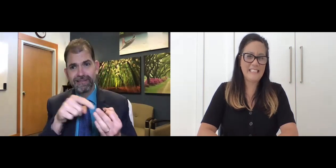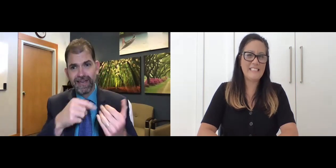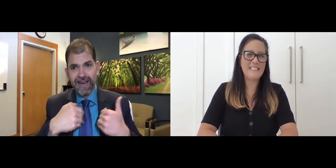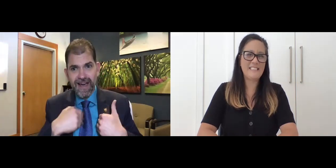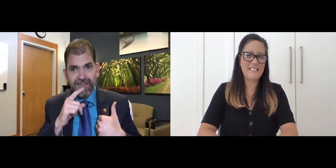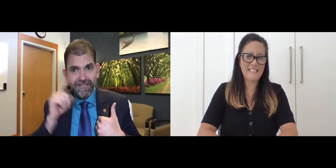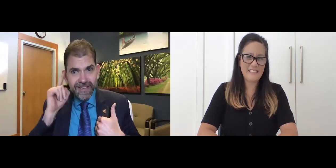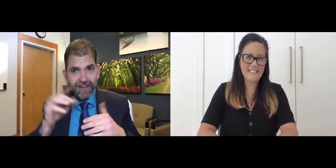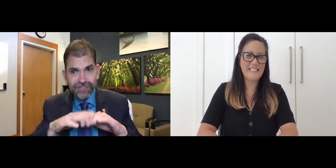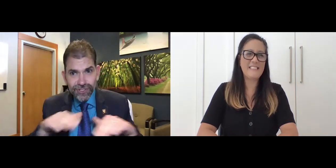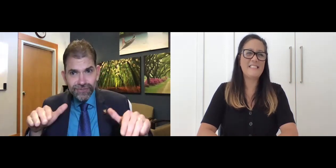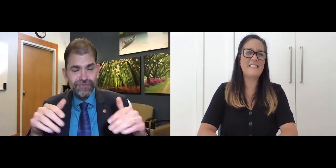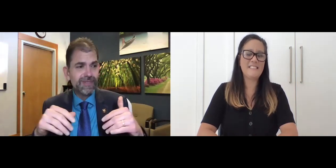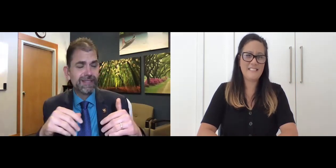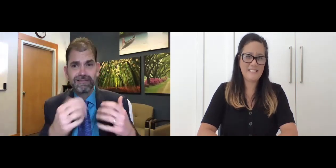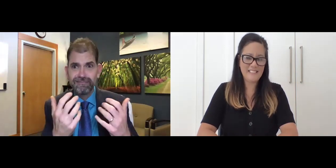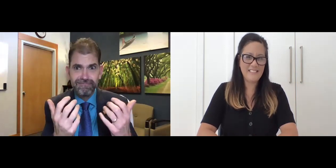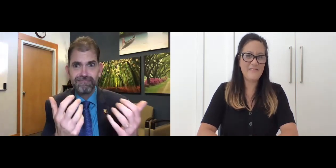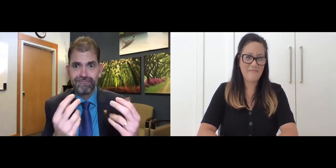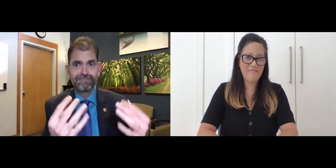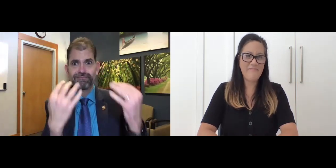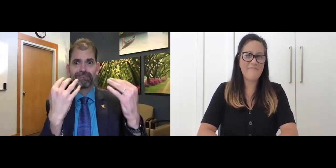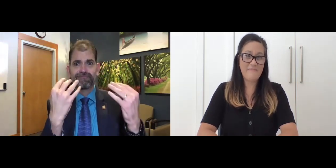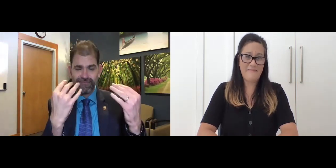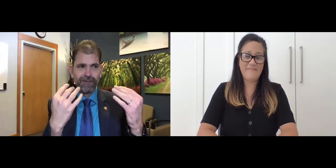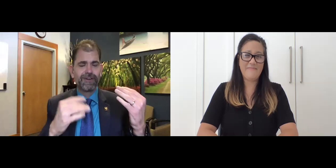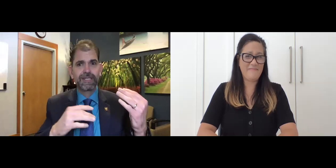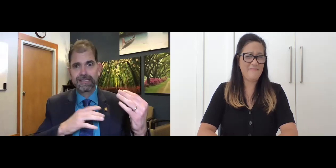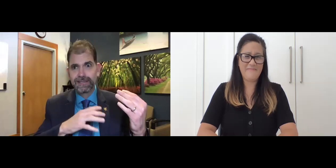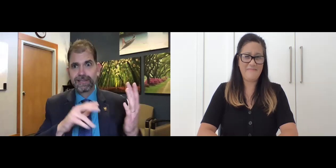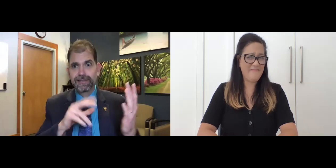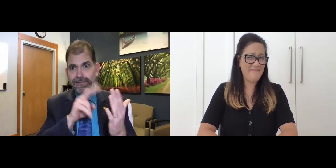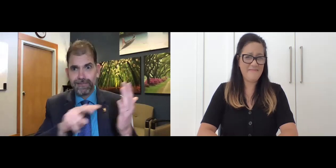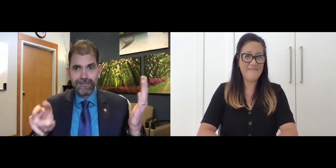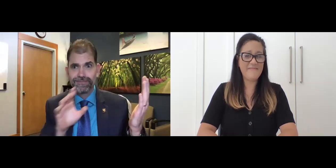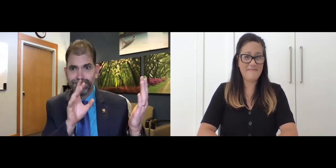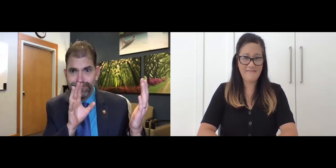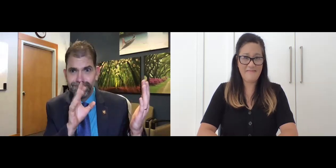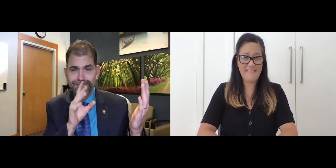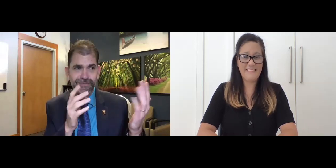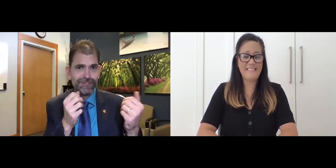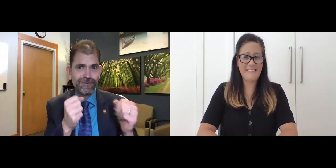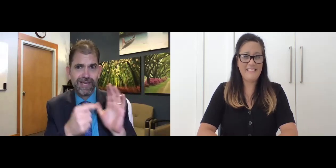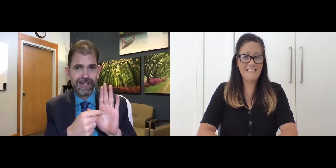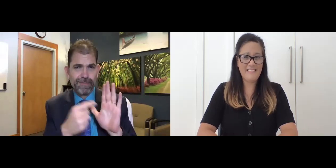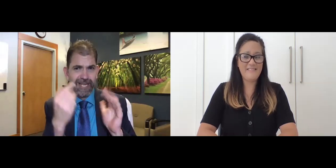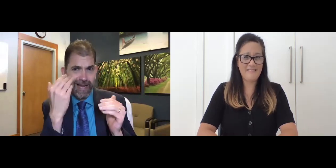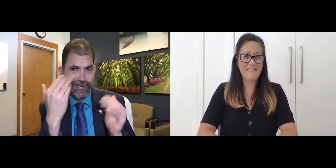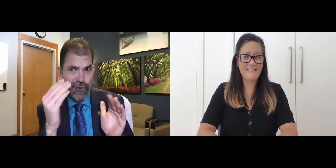the parents and all the families that had deaf children, which I did.